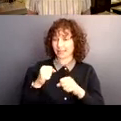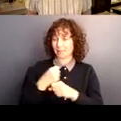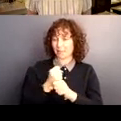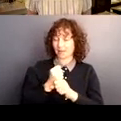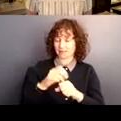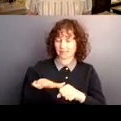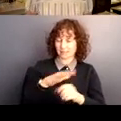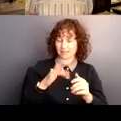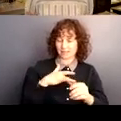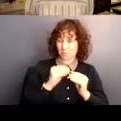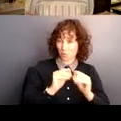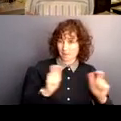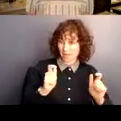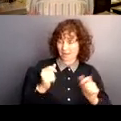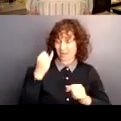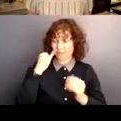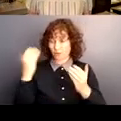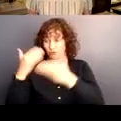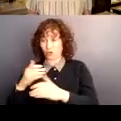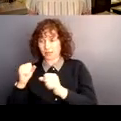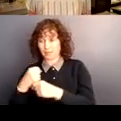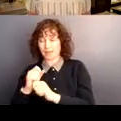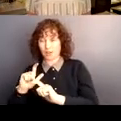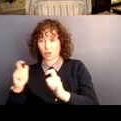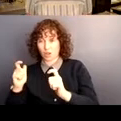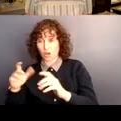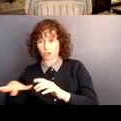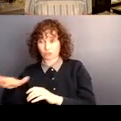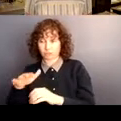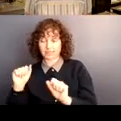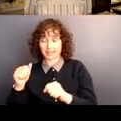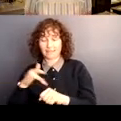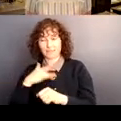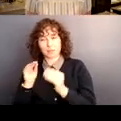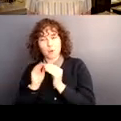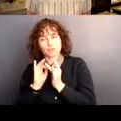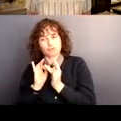while darker colors can make a larger space feel more intimate. In our classrooms,